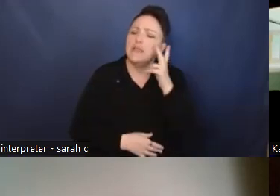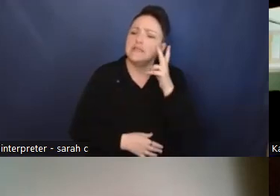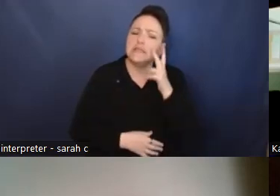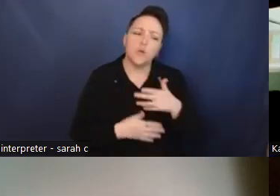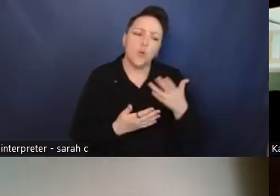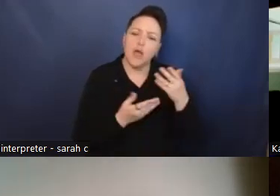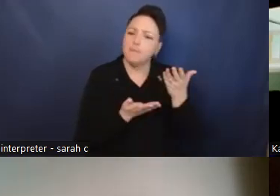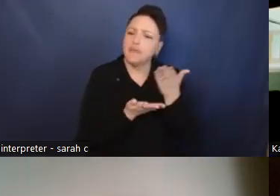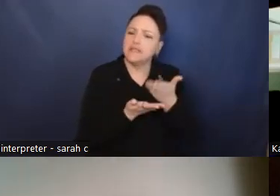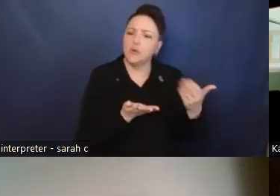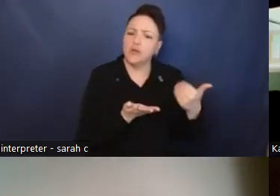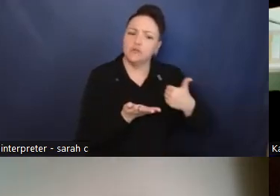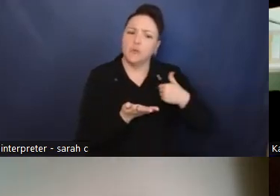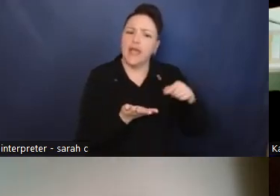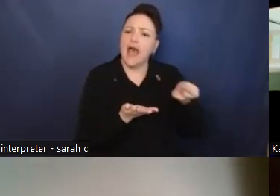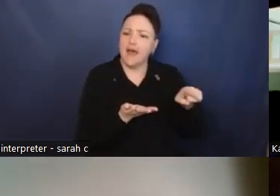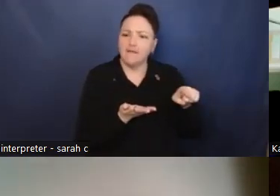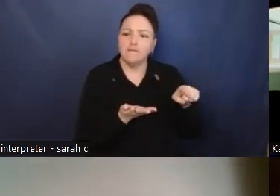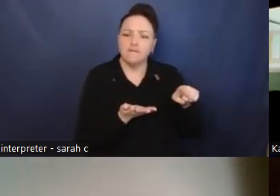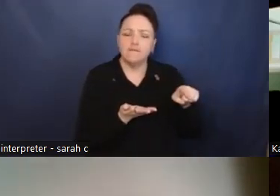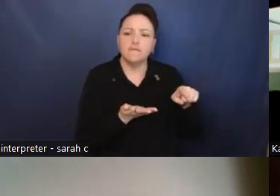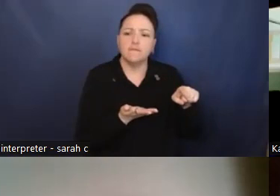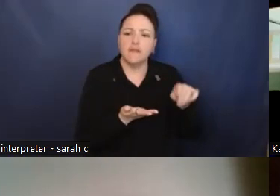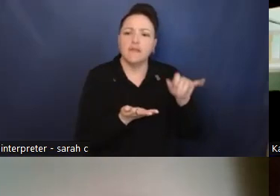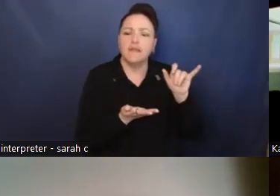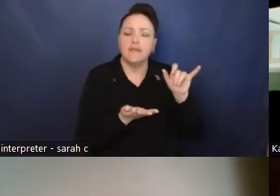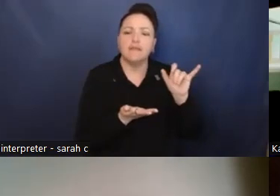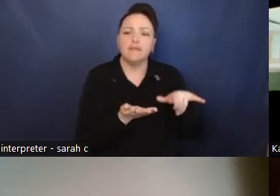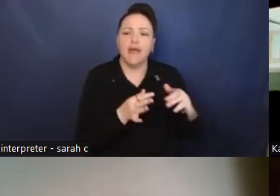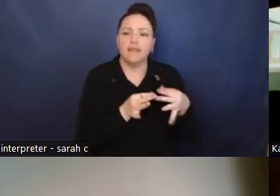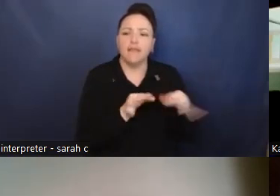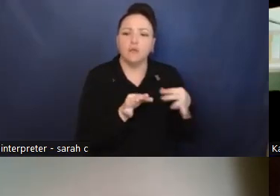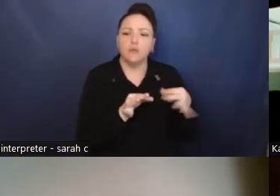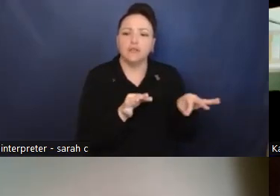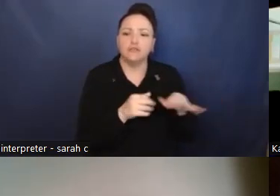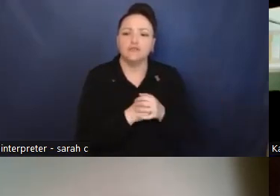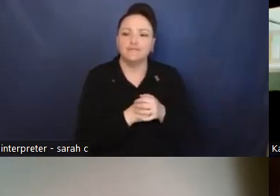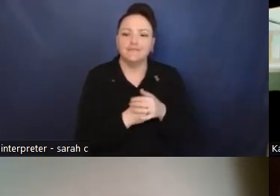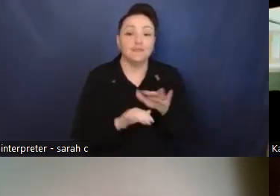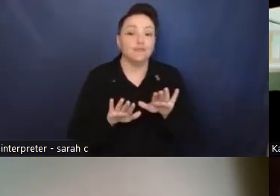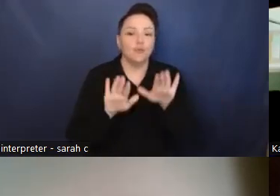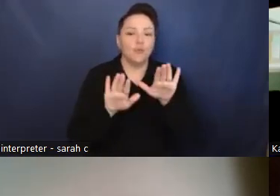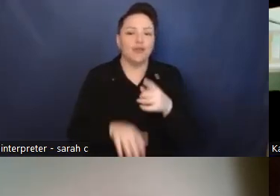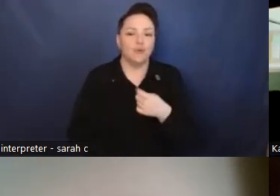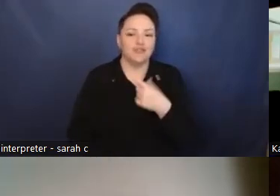and I will have to get back to you but that's a great question. All right. Sunny and sara I’m